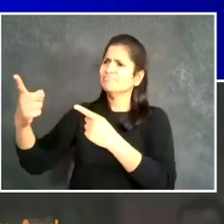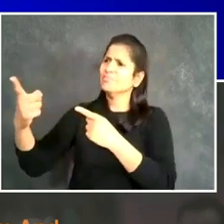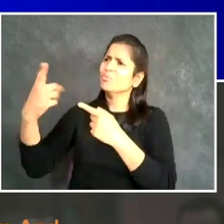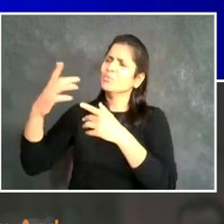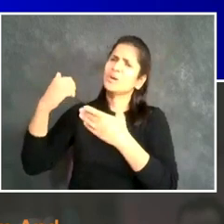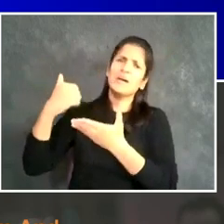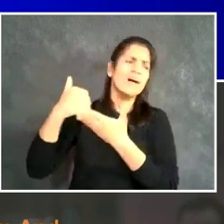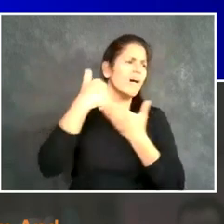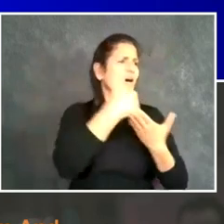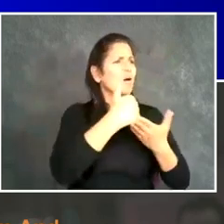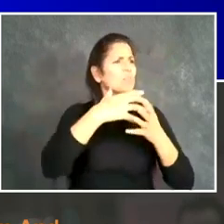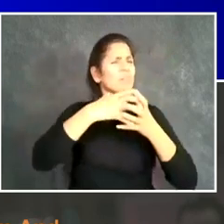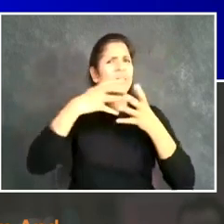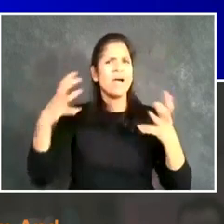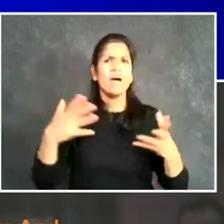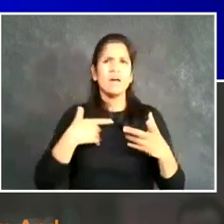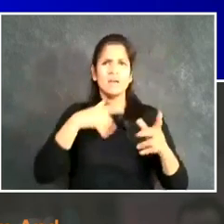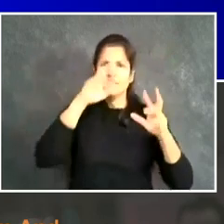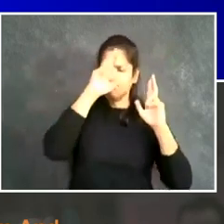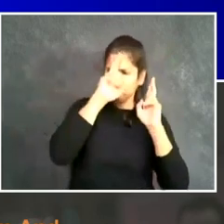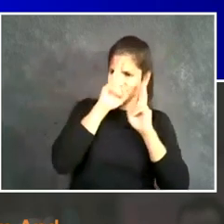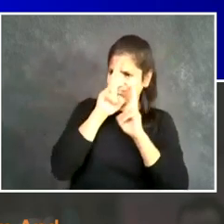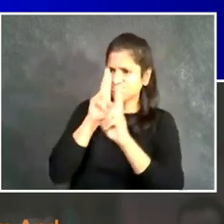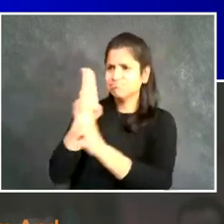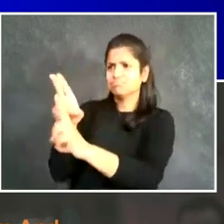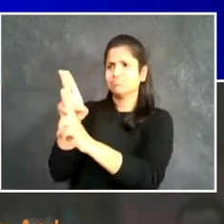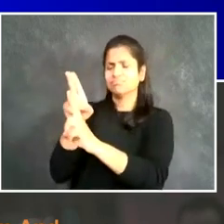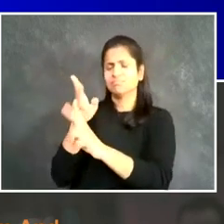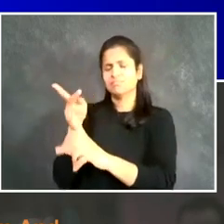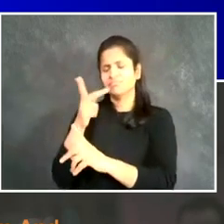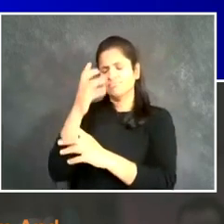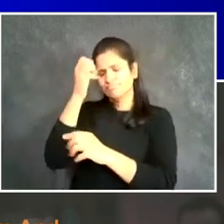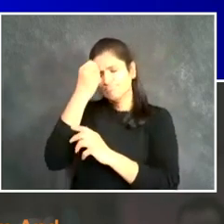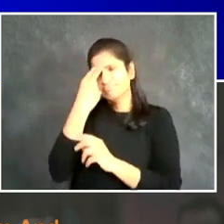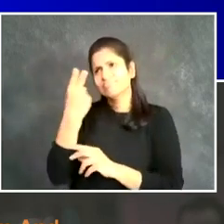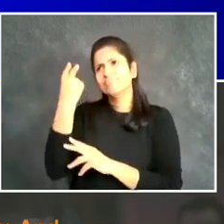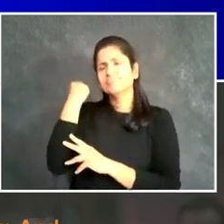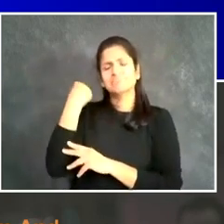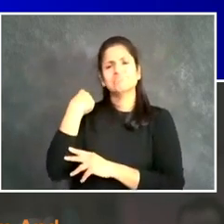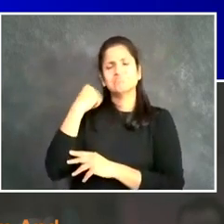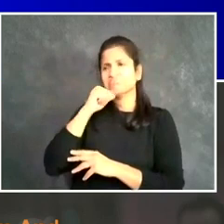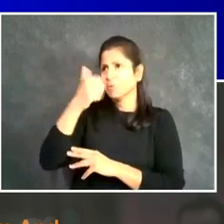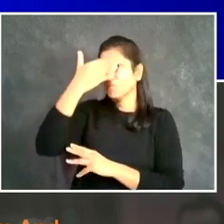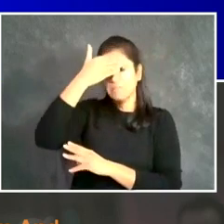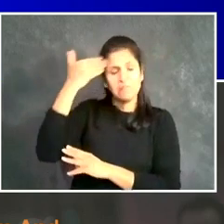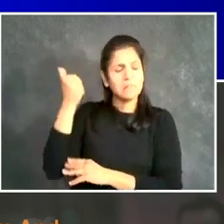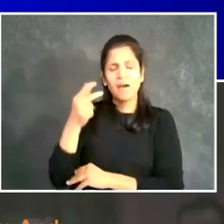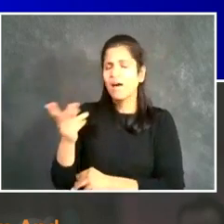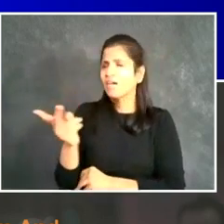WE WILL NOT FORGET THIS DEATH. WHEN PEOPLE ASK OUR HOSPITAL